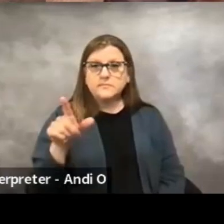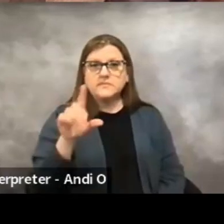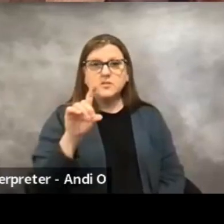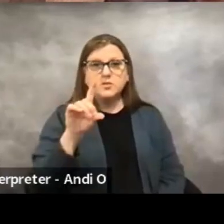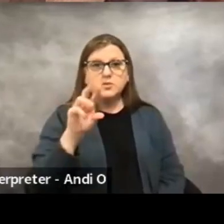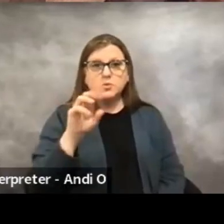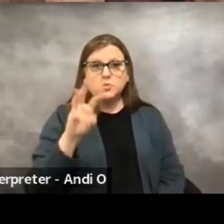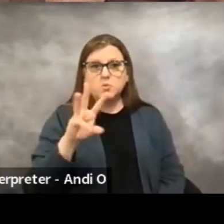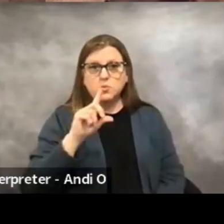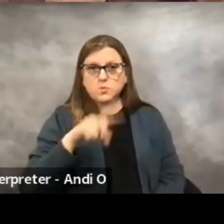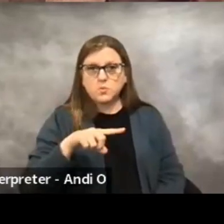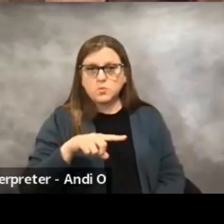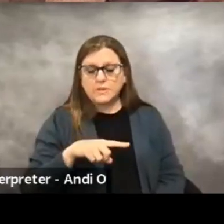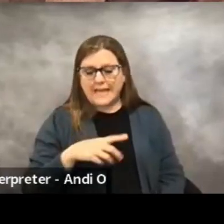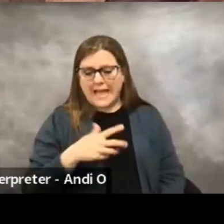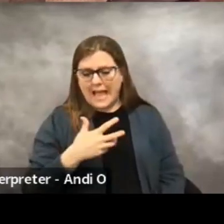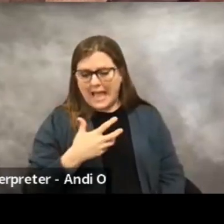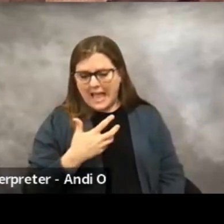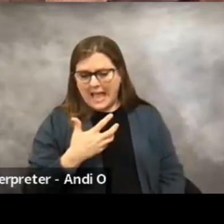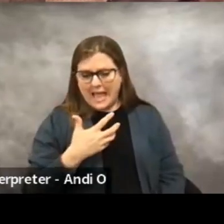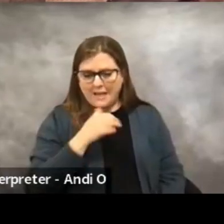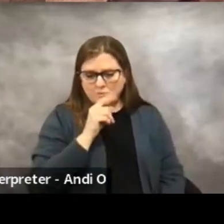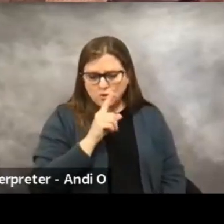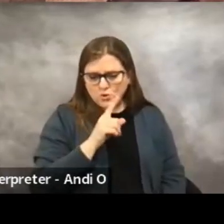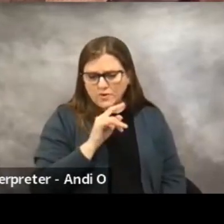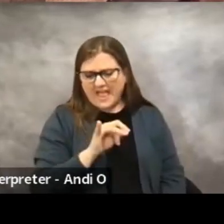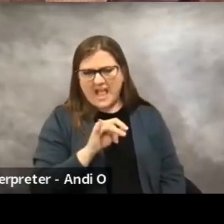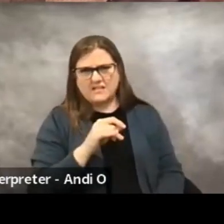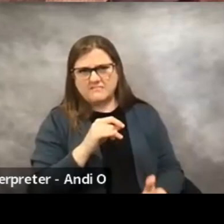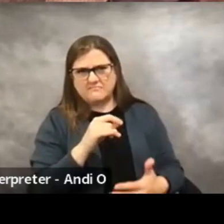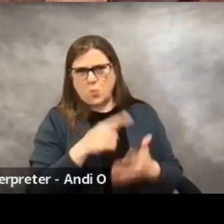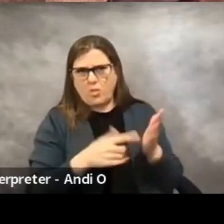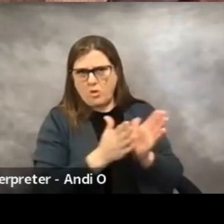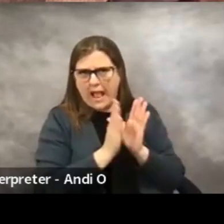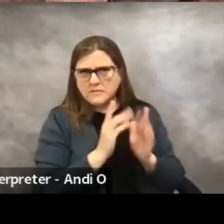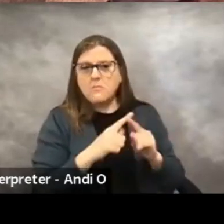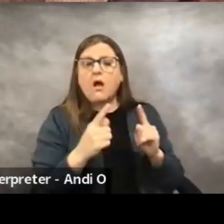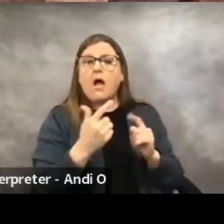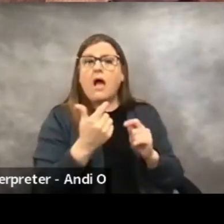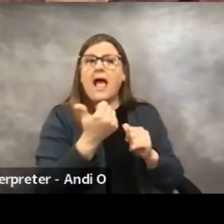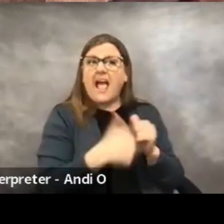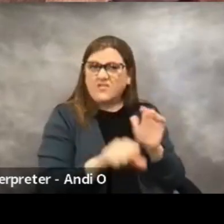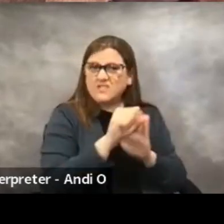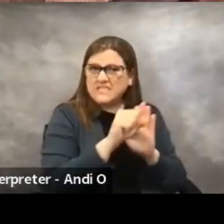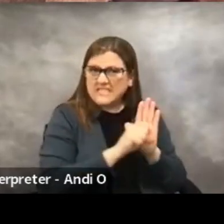if this is what the questioner is getting at. But I mean, every state should have a lead state